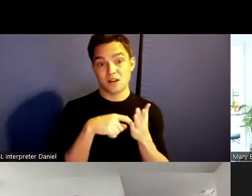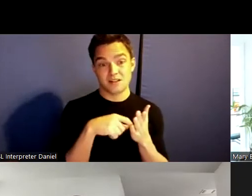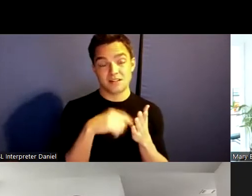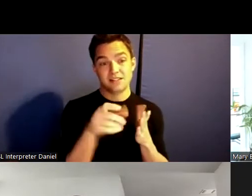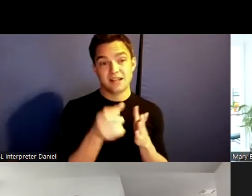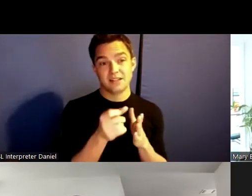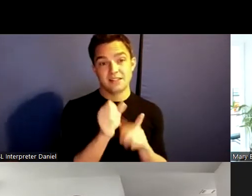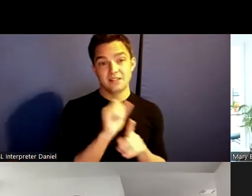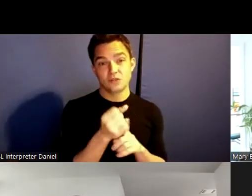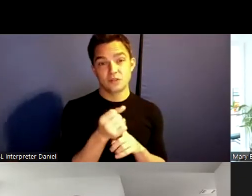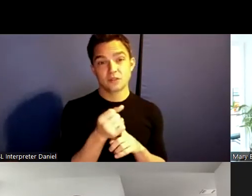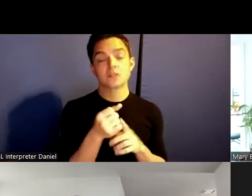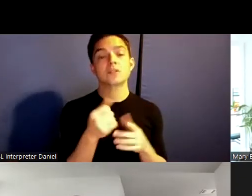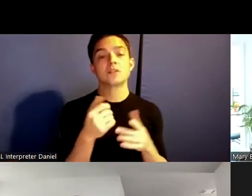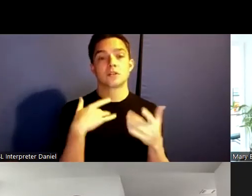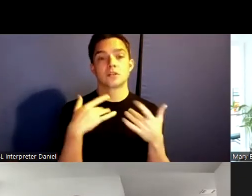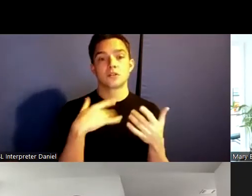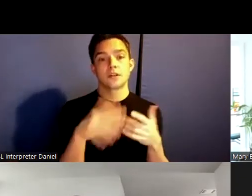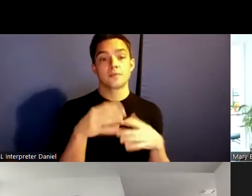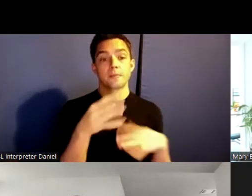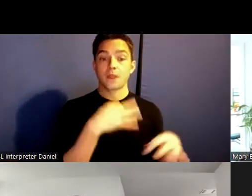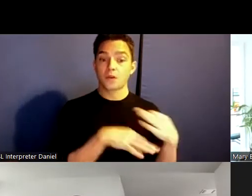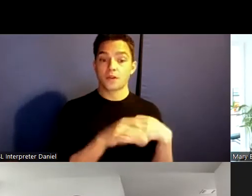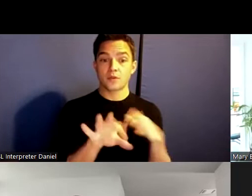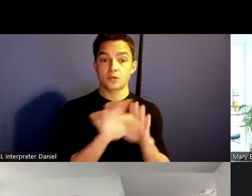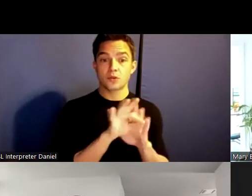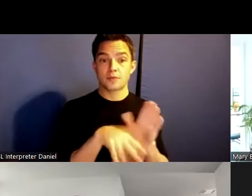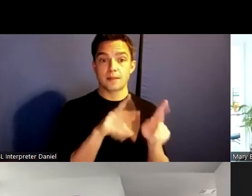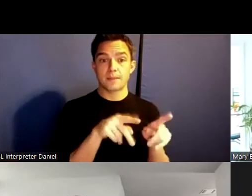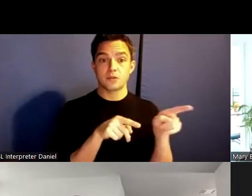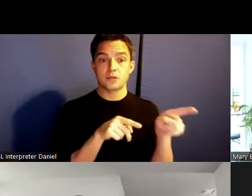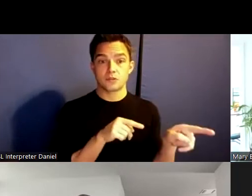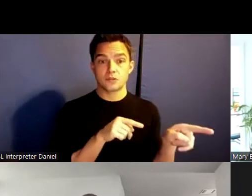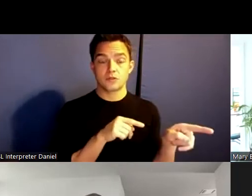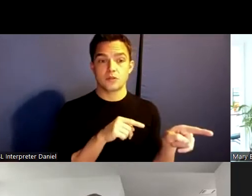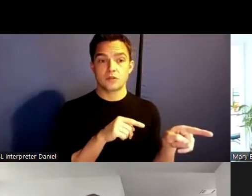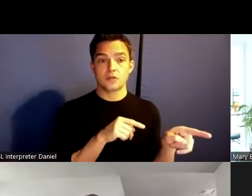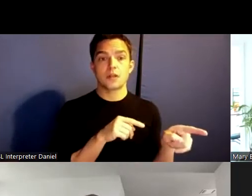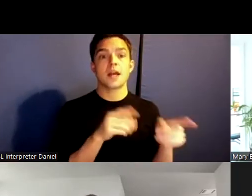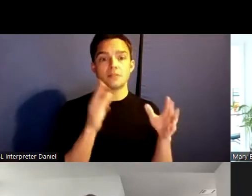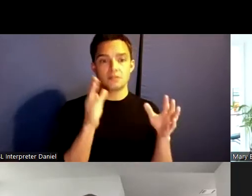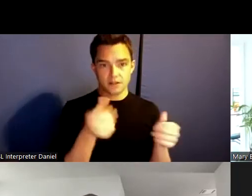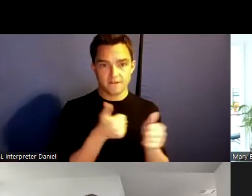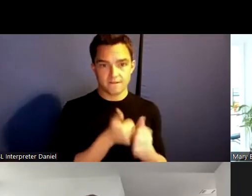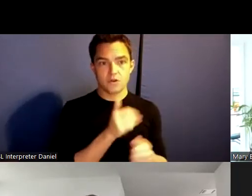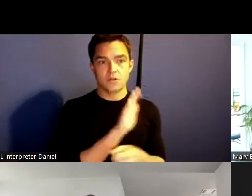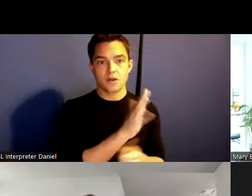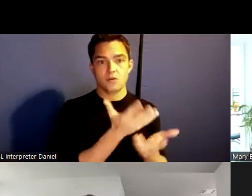concern is that the surrogate was chosen by the person and decides according to their wishes. In either situation,